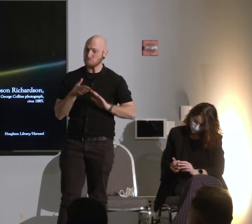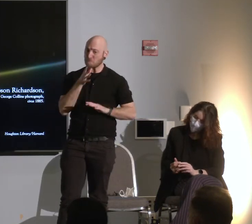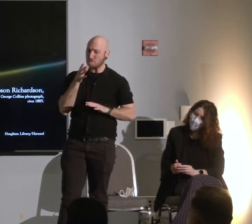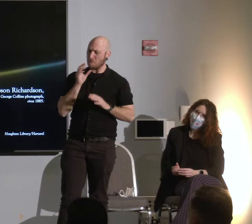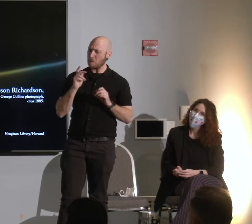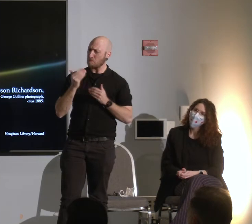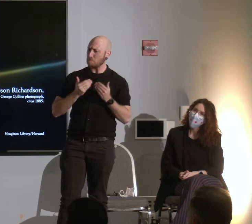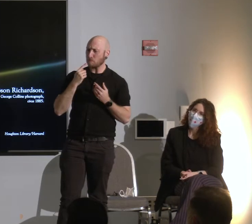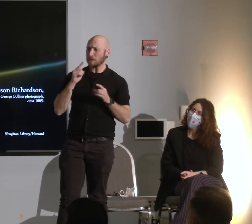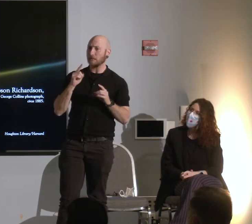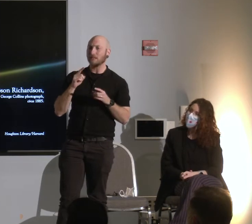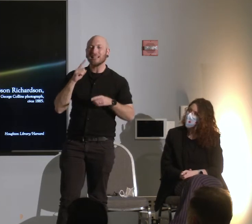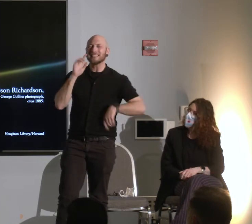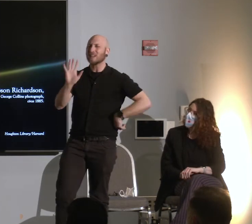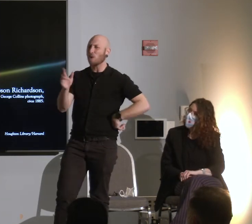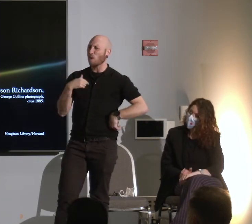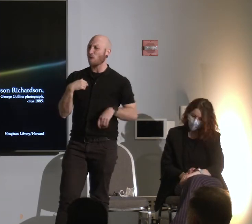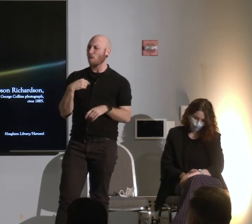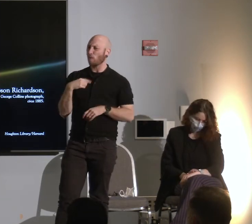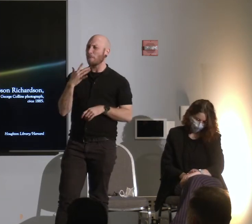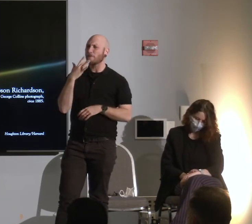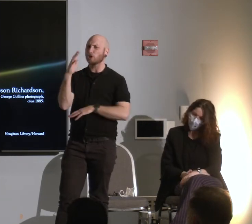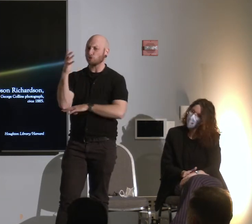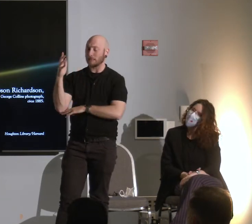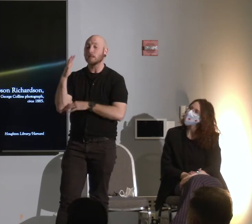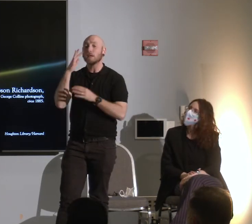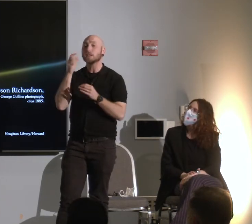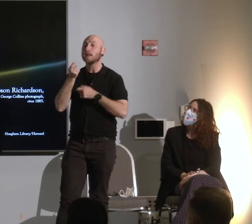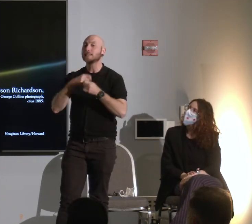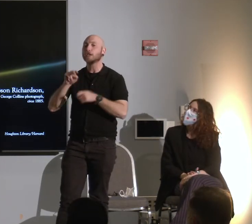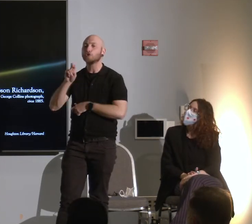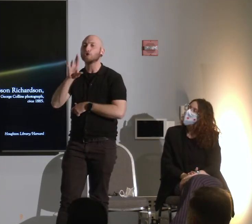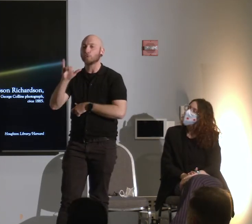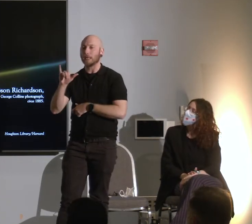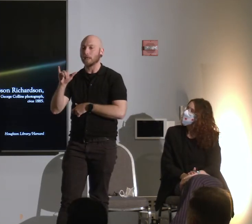well, maybe I like trees better than anything else. So he turned it into a nursery, and that was clicking